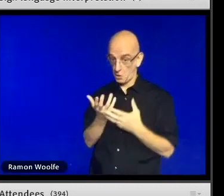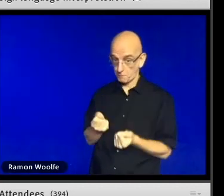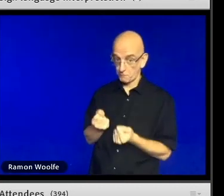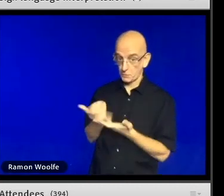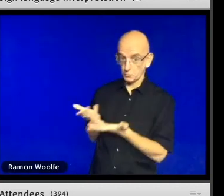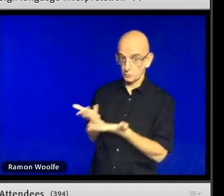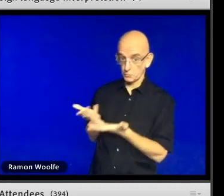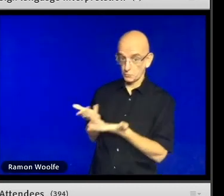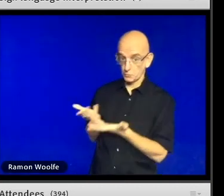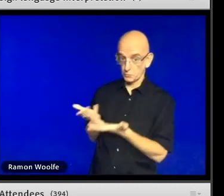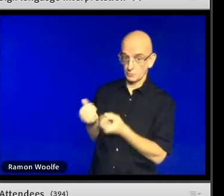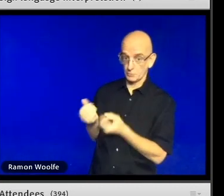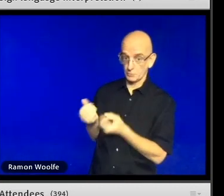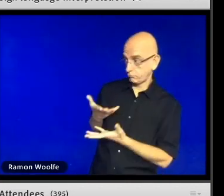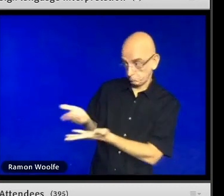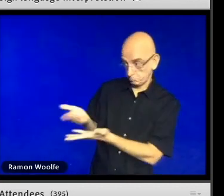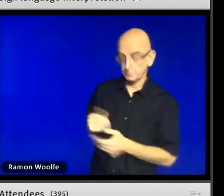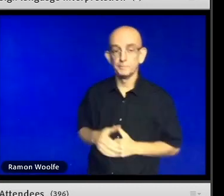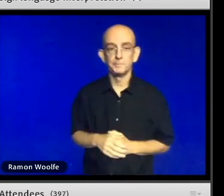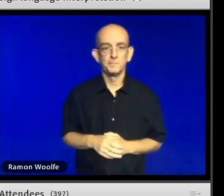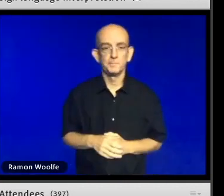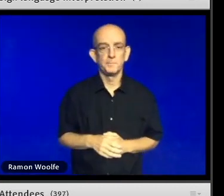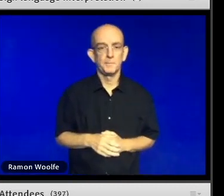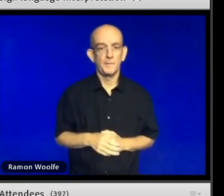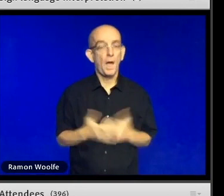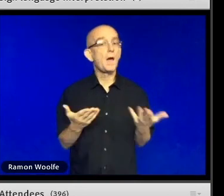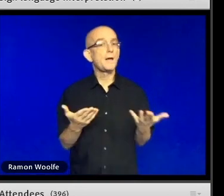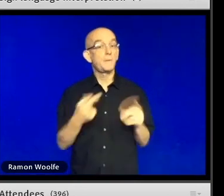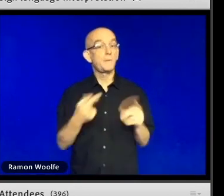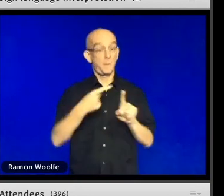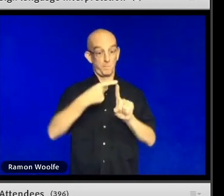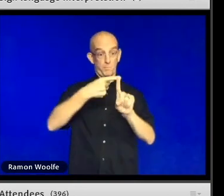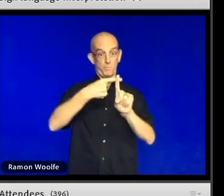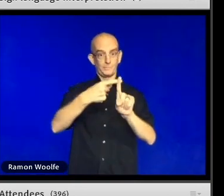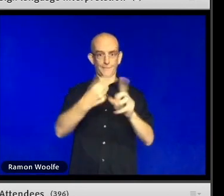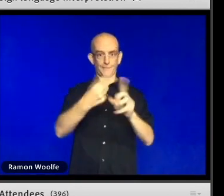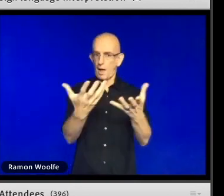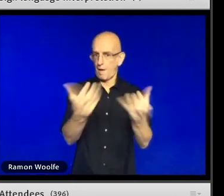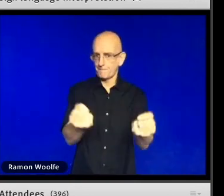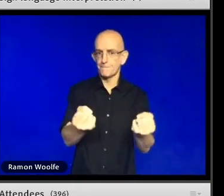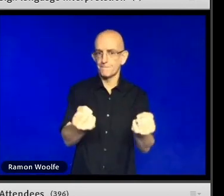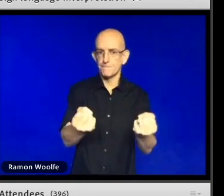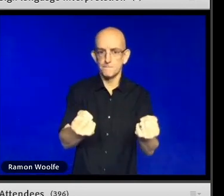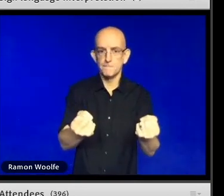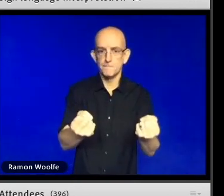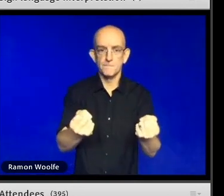we have ‑‑ although we have these challenges, we have also ‑‑ we provide services for